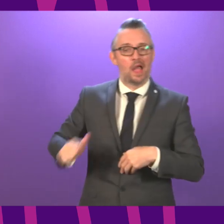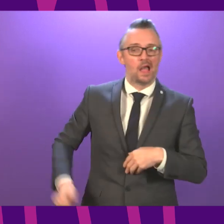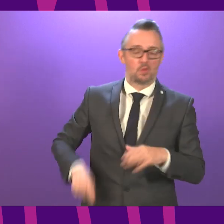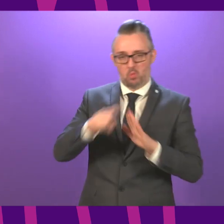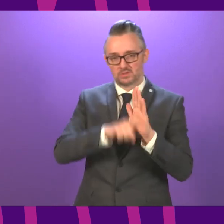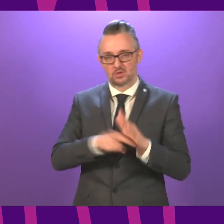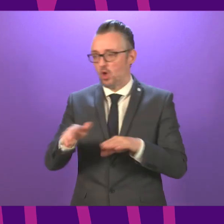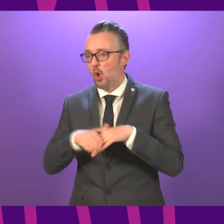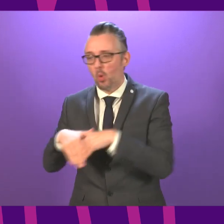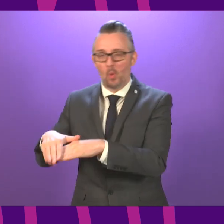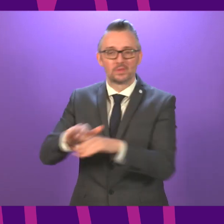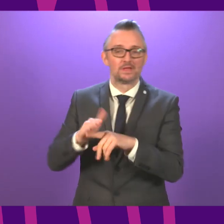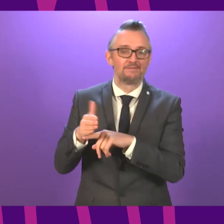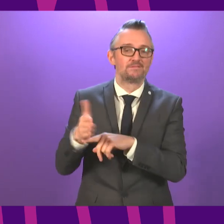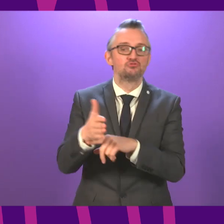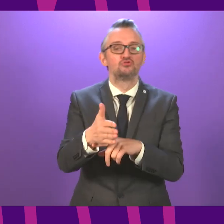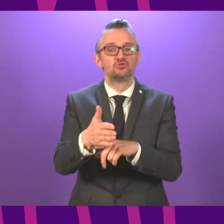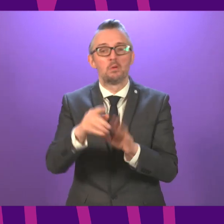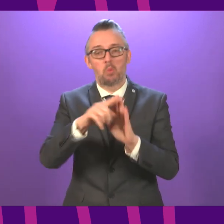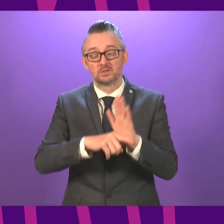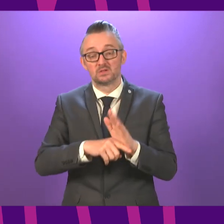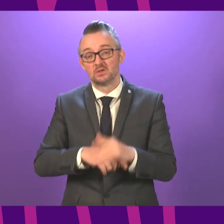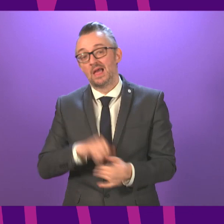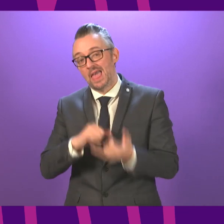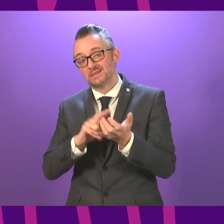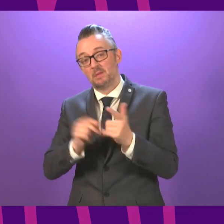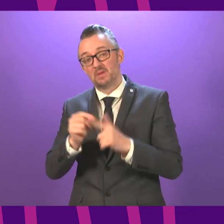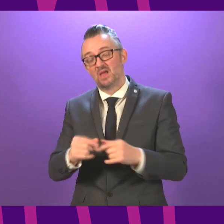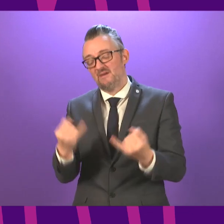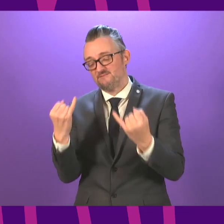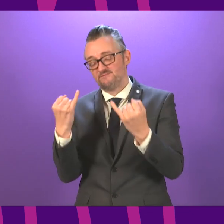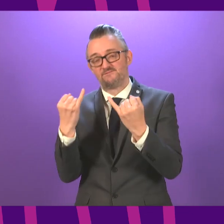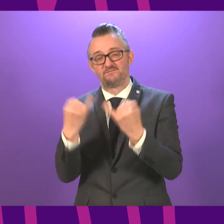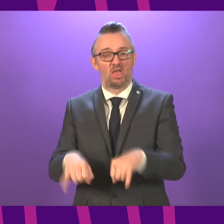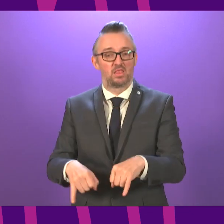and has failed to support every trade deal over the past 15 years,